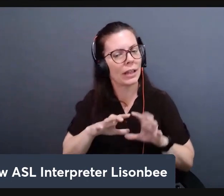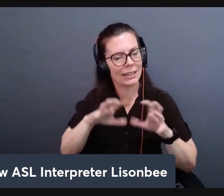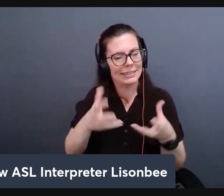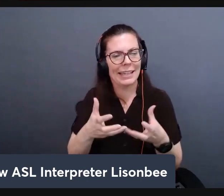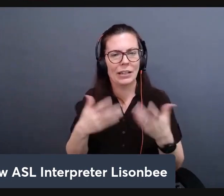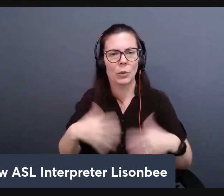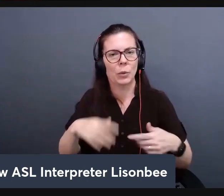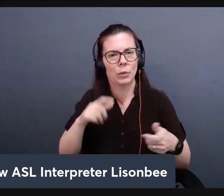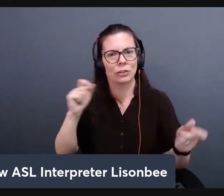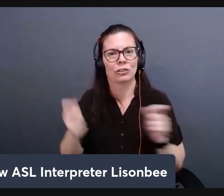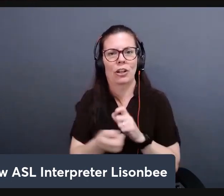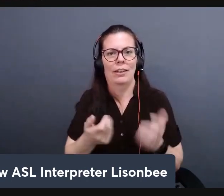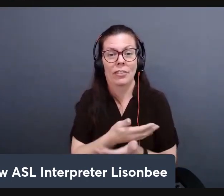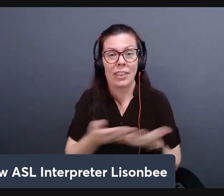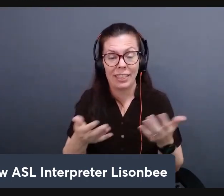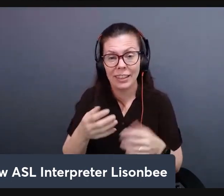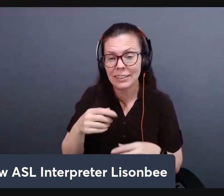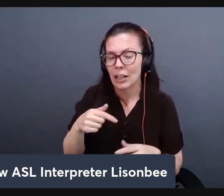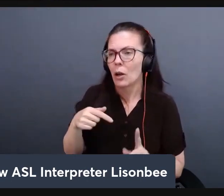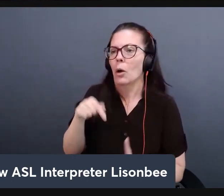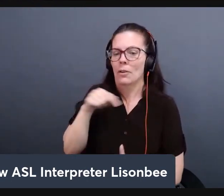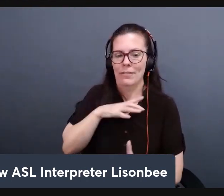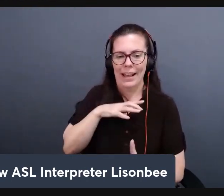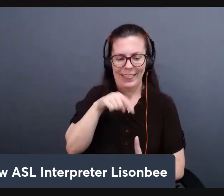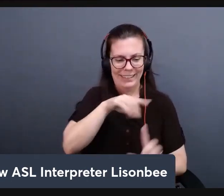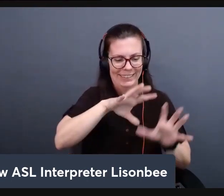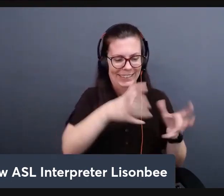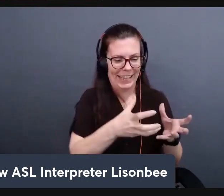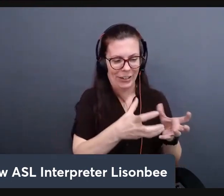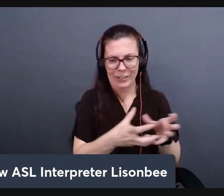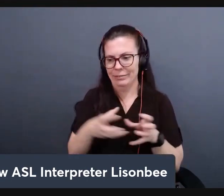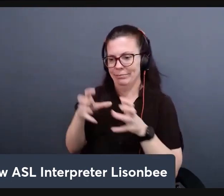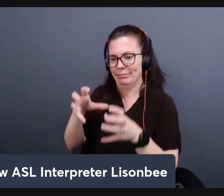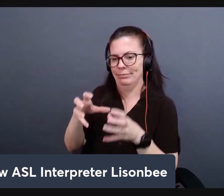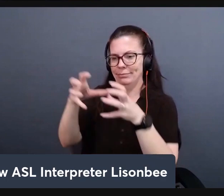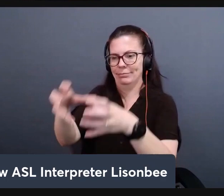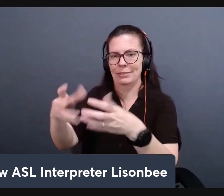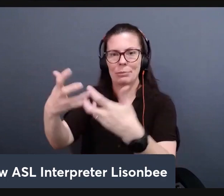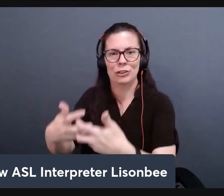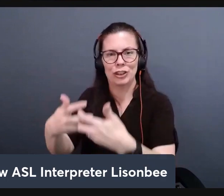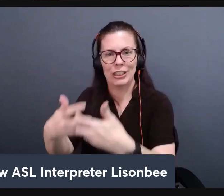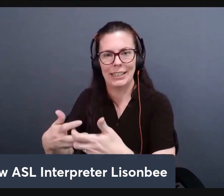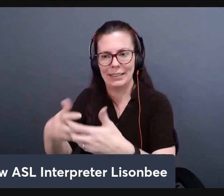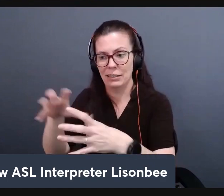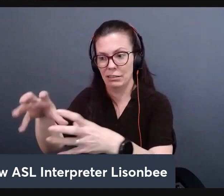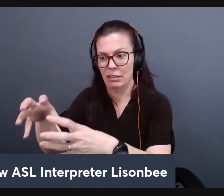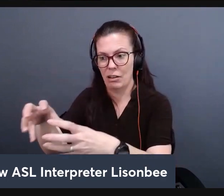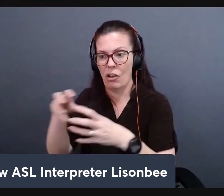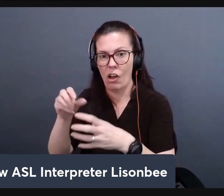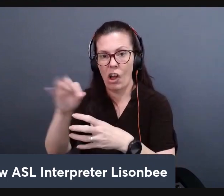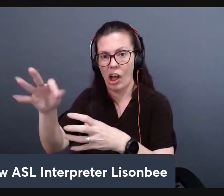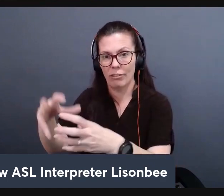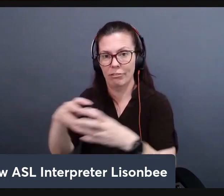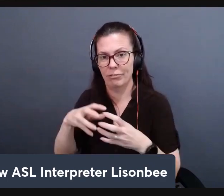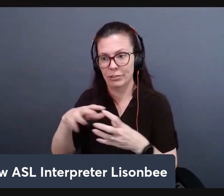'Cause now I say, okay, I can take this container to the machine, put it on there. I can actually take it off and erase it and it's completely gone.